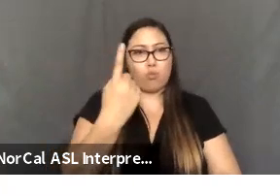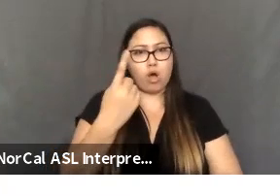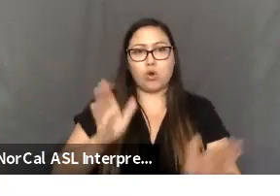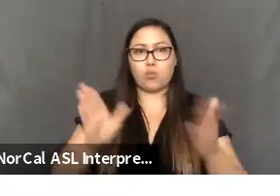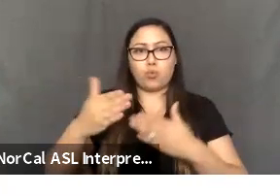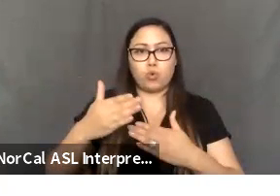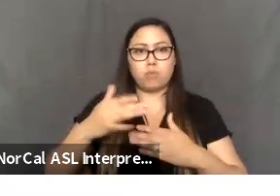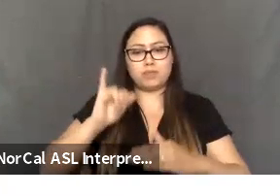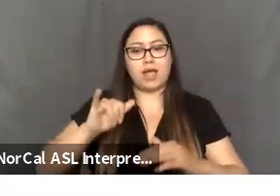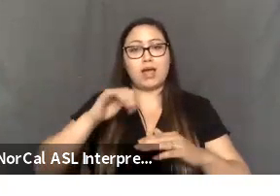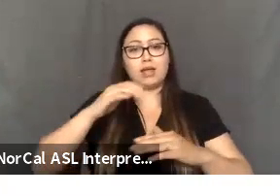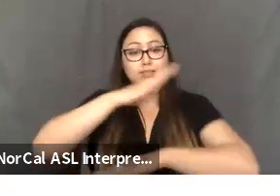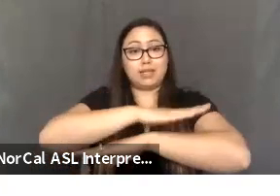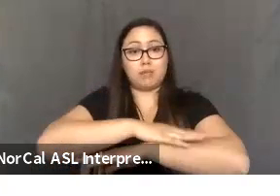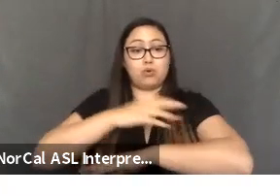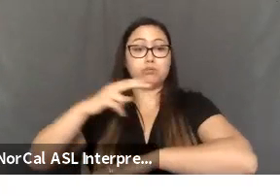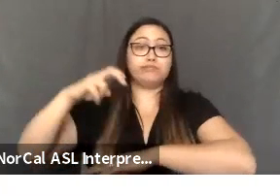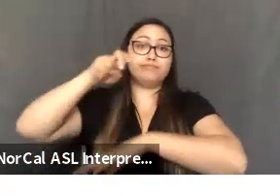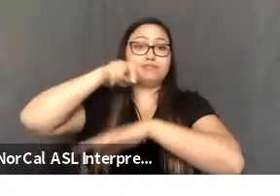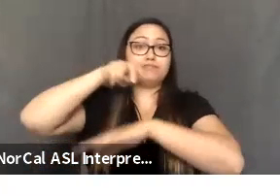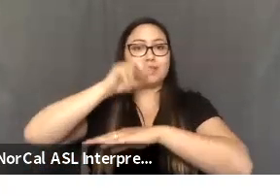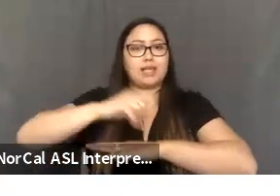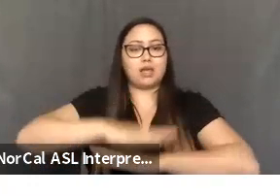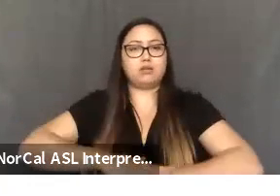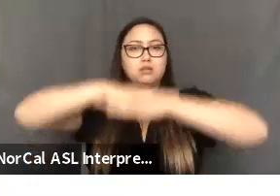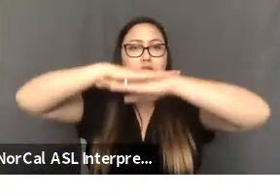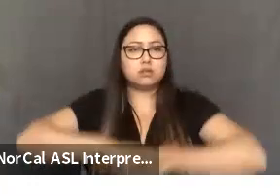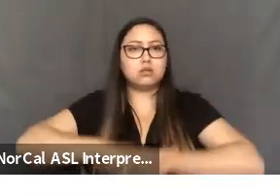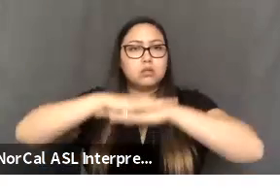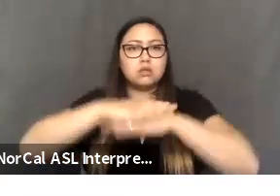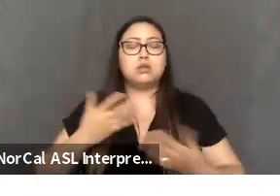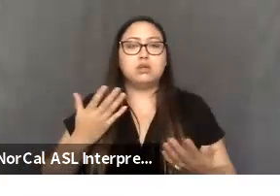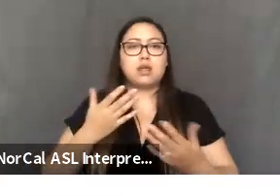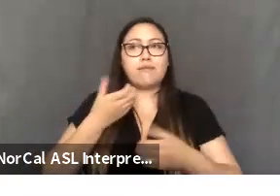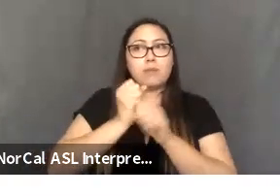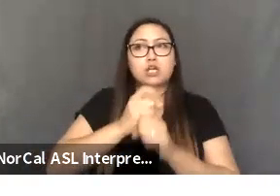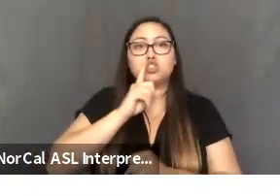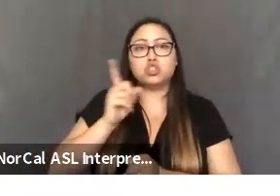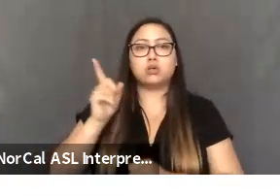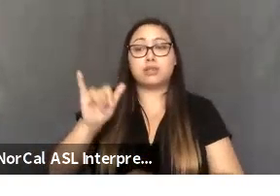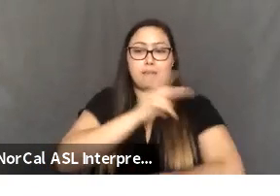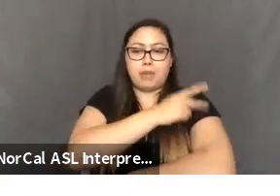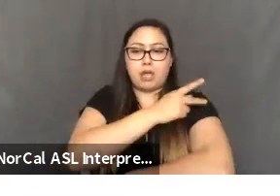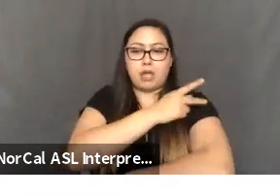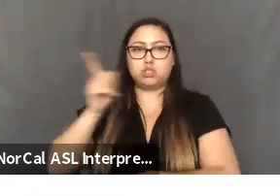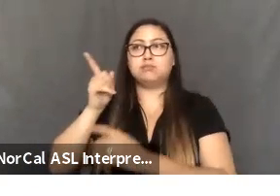sure that patient gets scheduled into that exam room. Instead they were the patient who needed